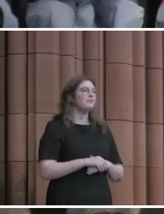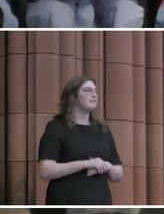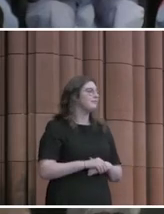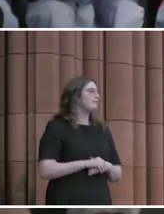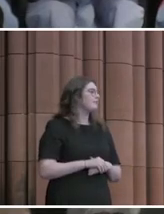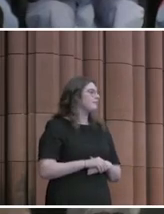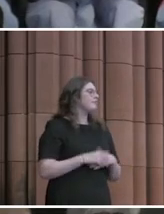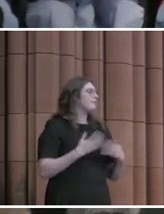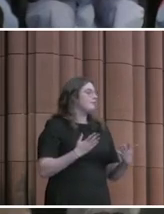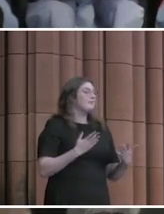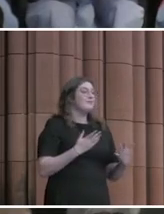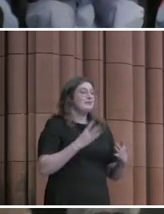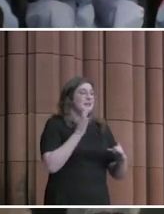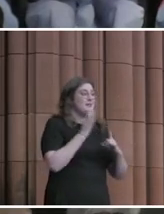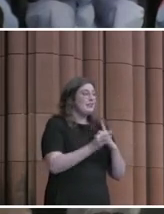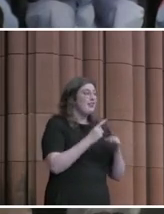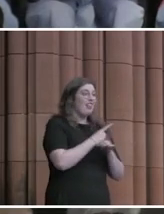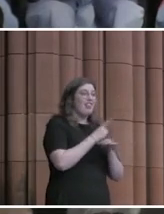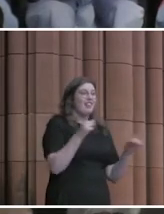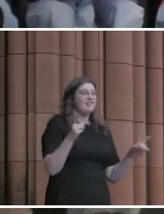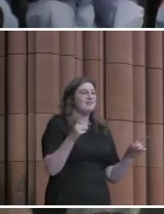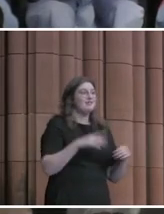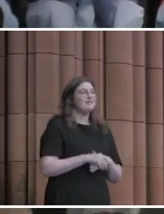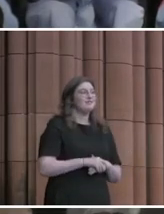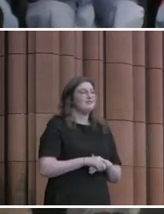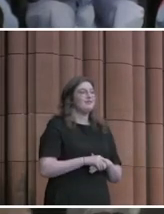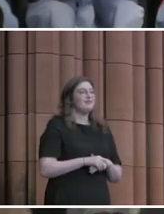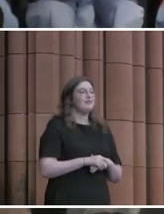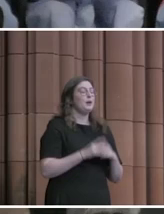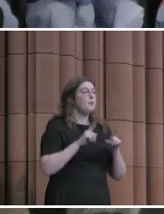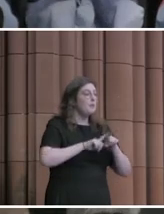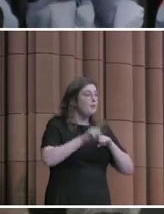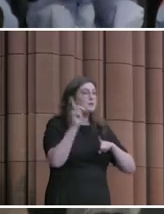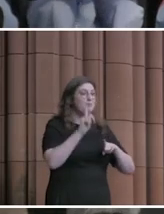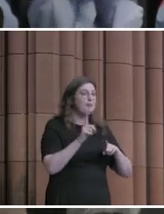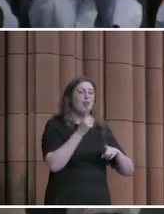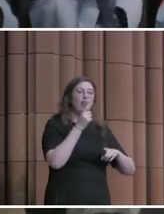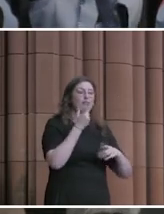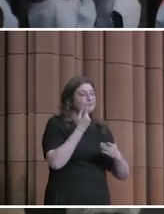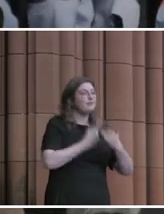So it's special for you and enjoy it. Many people only get to graduate once in their lives.